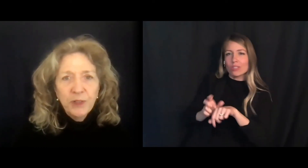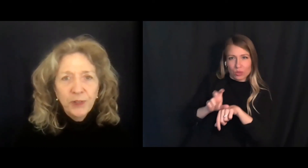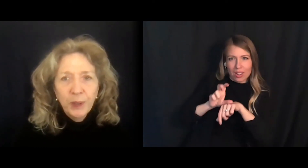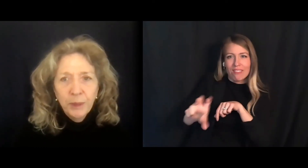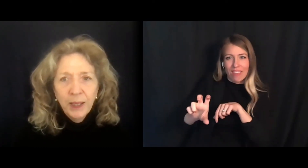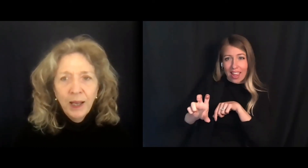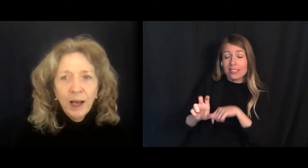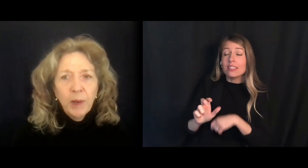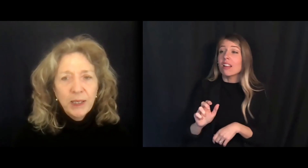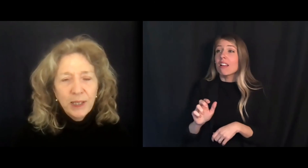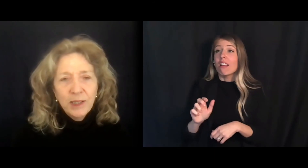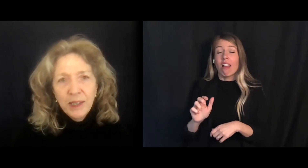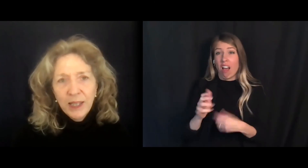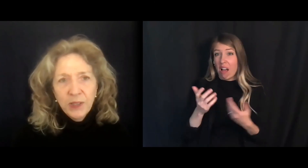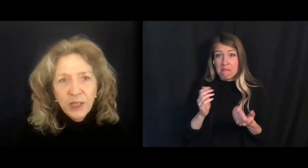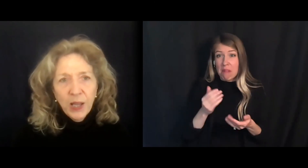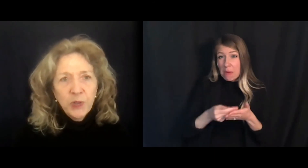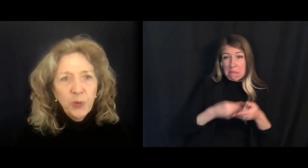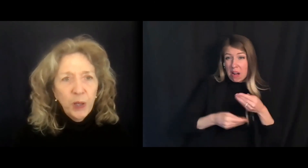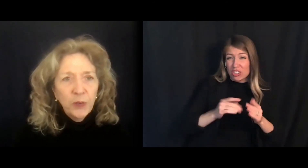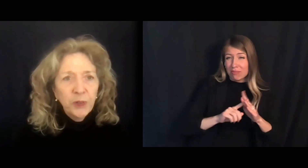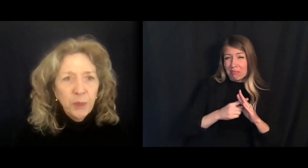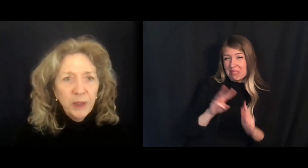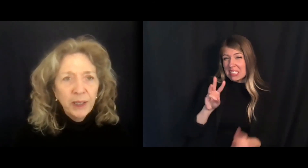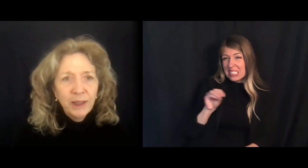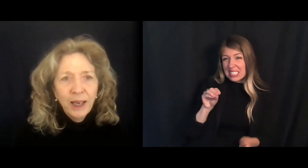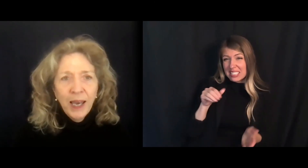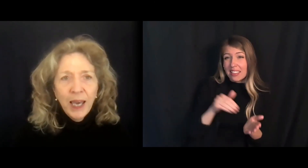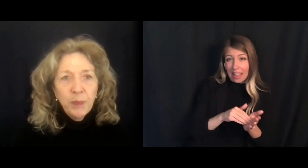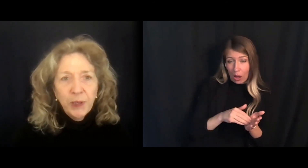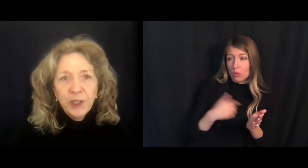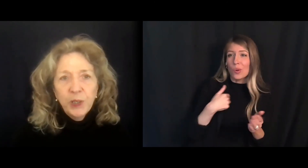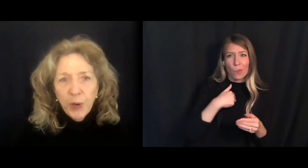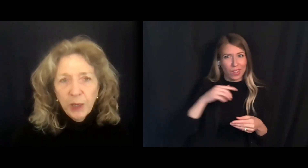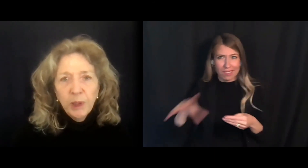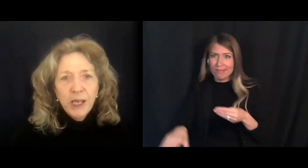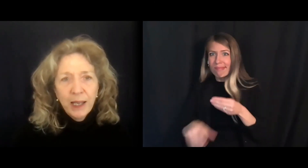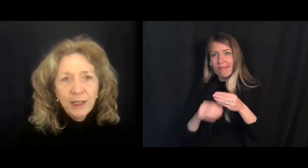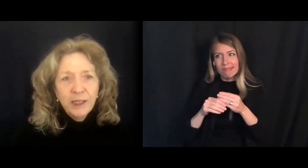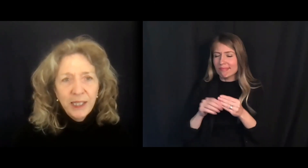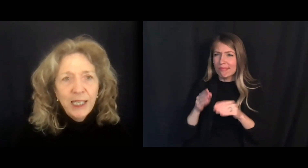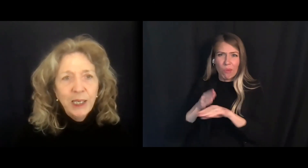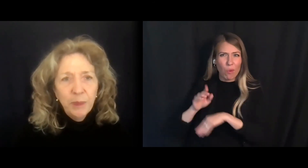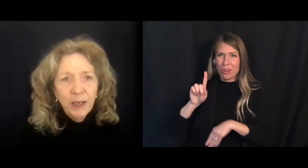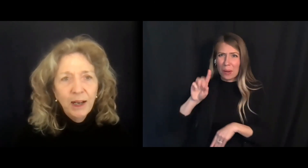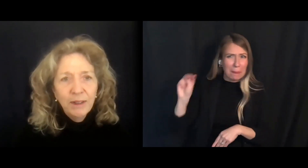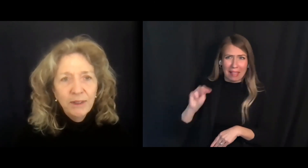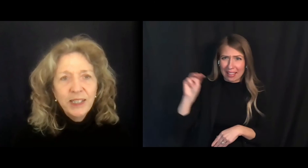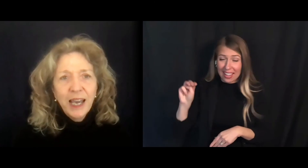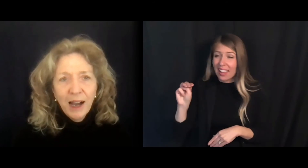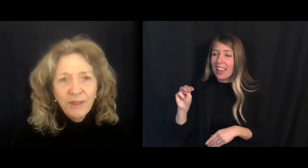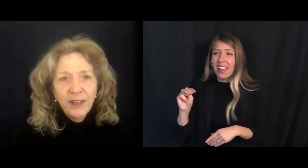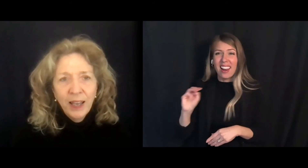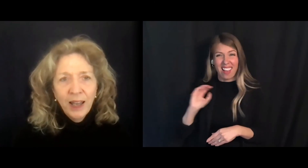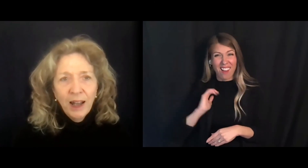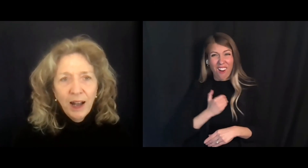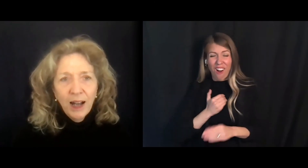from about $60,000 to well over a million, and built an incredible talented team of staff